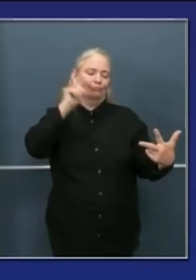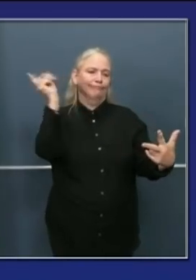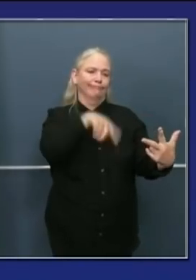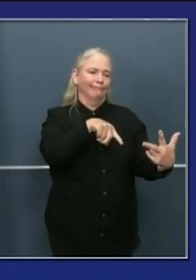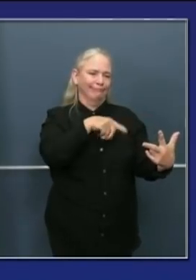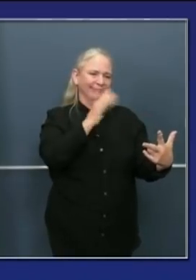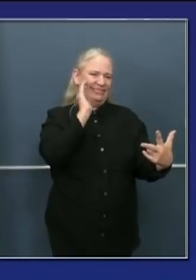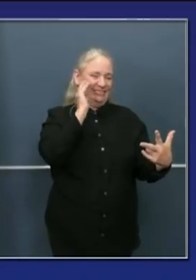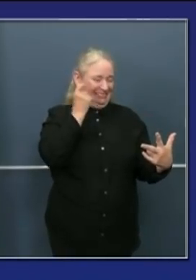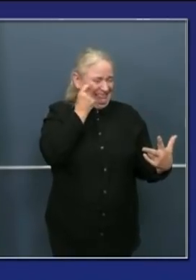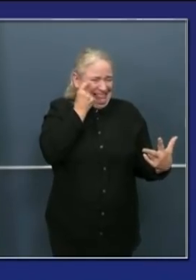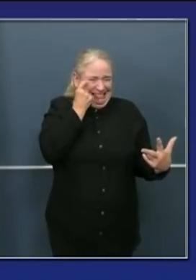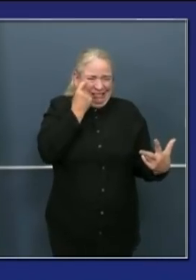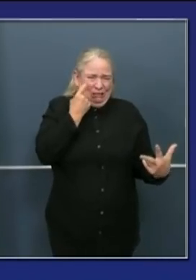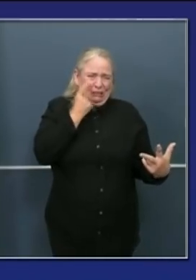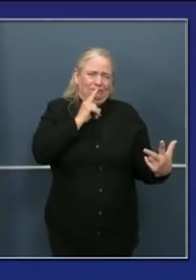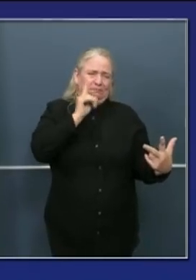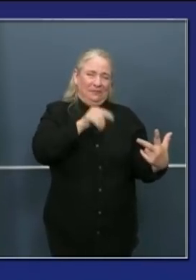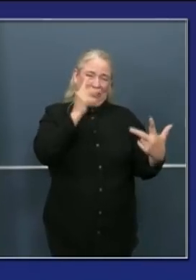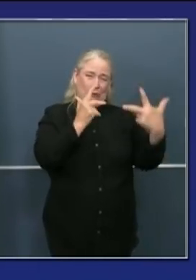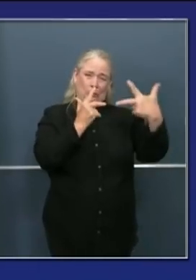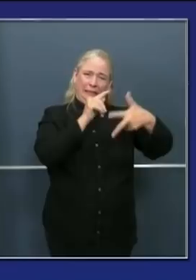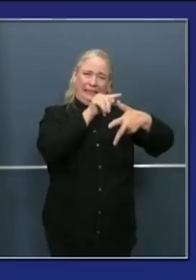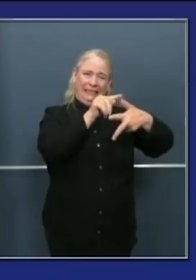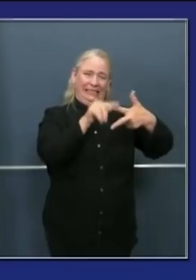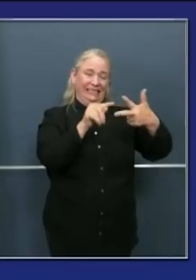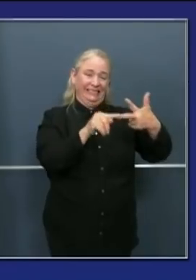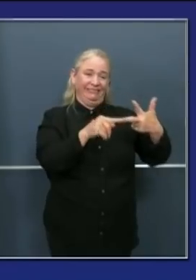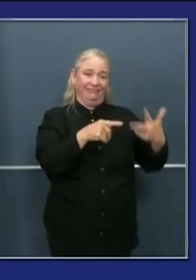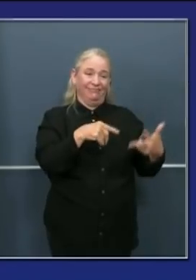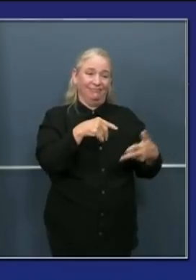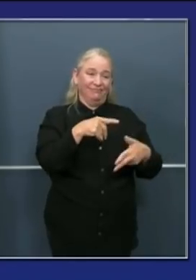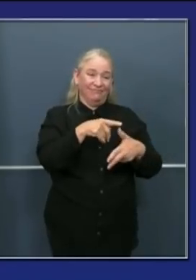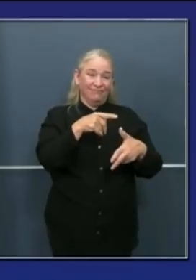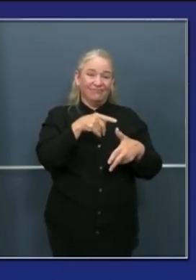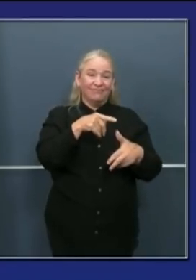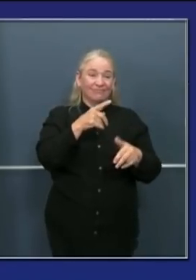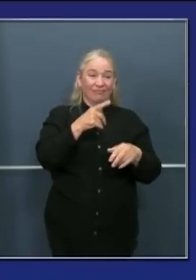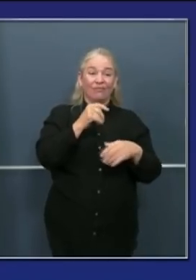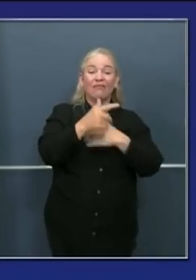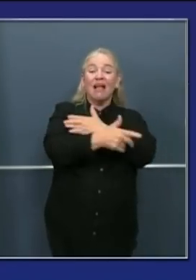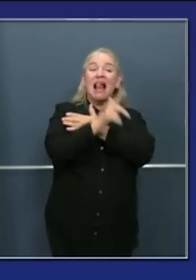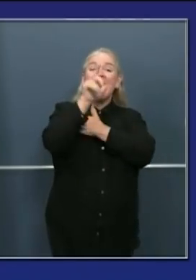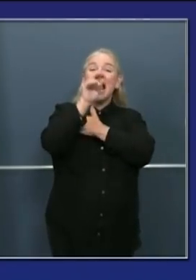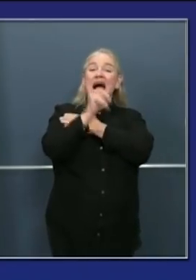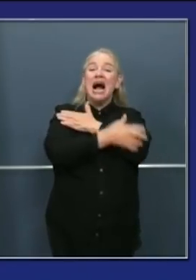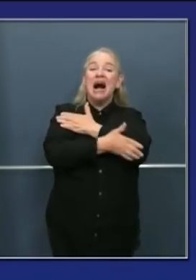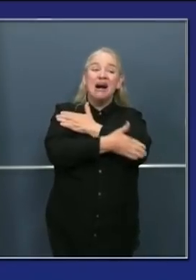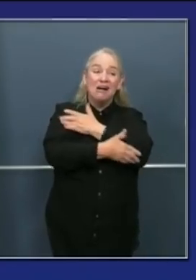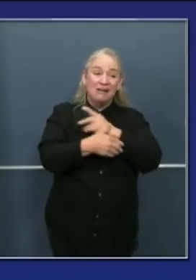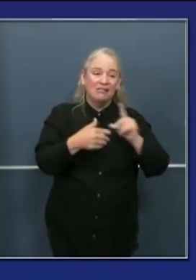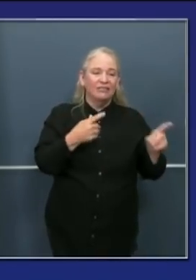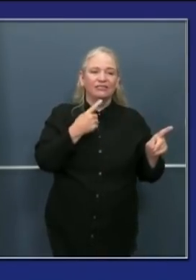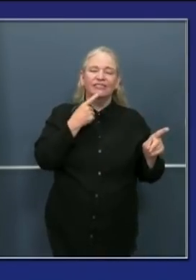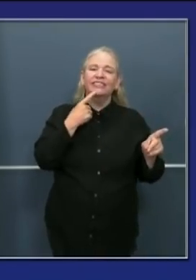BERNADINO SAID WE'LL SUBMIT TO THE STATE ORDERS AND JUST GOT TO CALL LITERALLY SECONDS